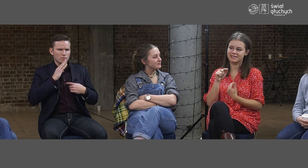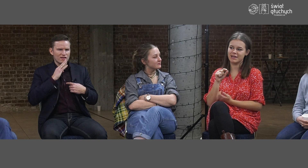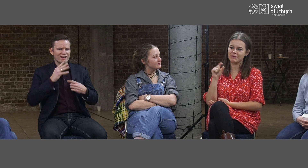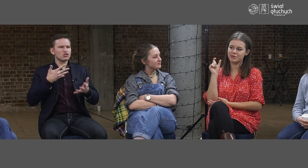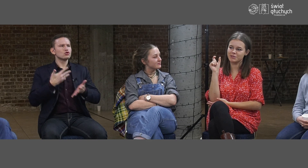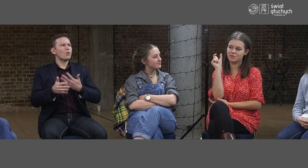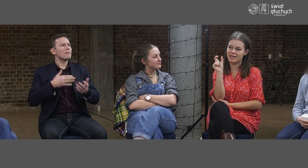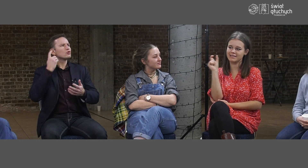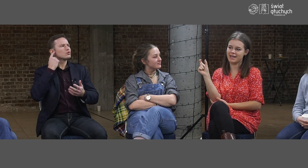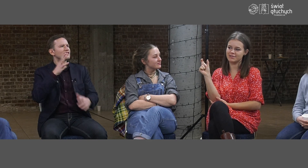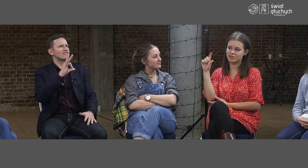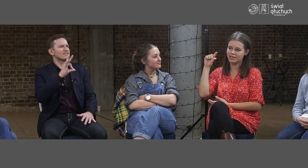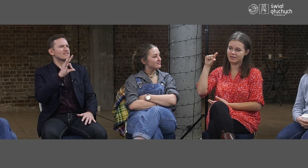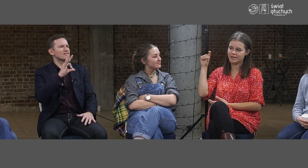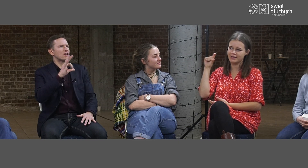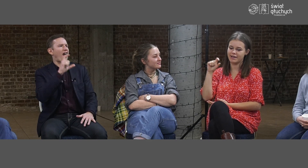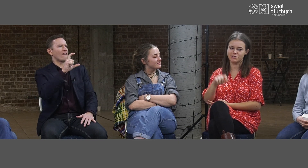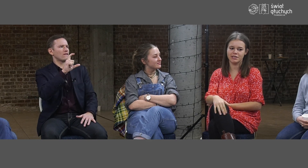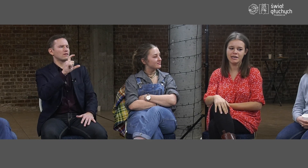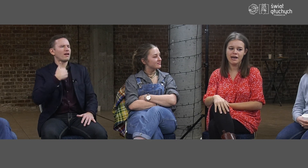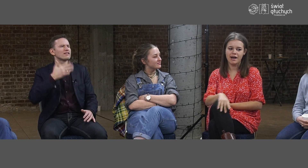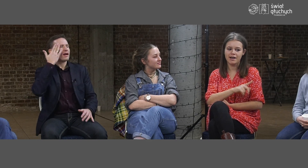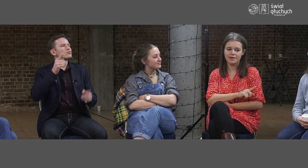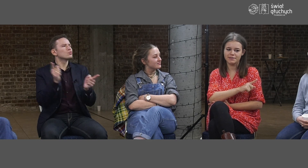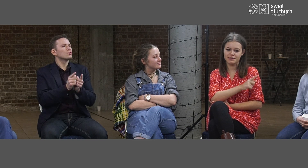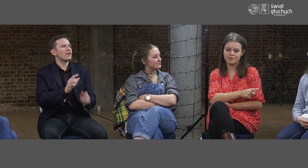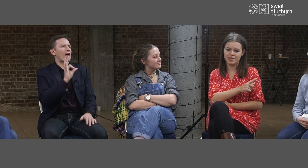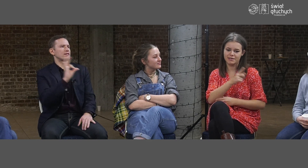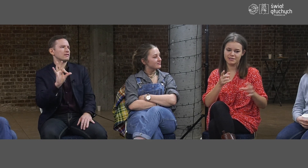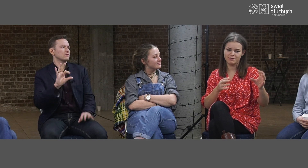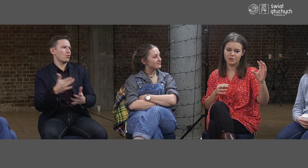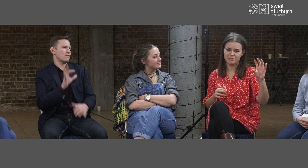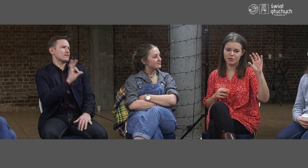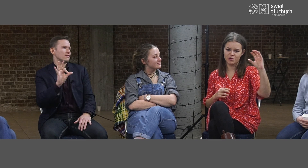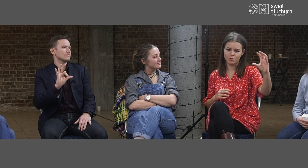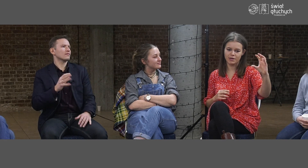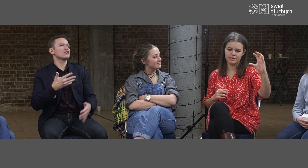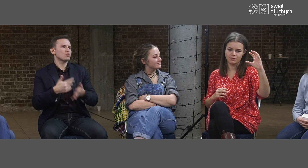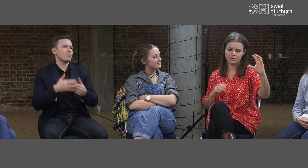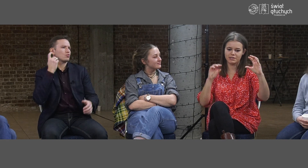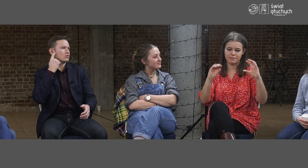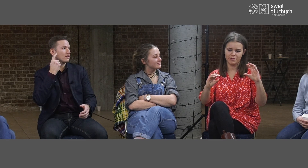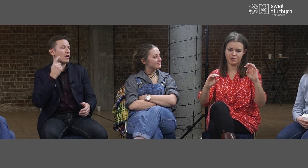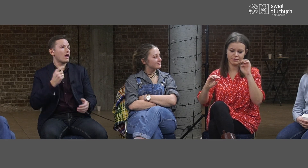I only knew the abbreviation "hh" — just two letters. And just like with "deaf/Deaf" — lowercase "d" and uppercase "D" —